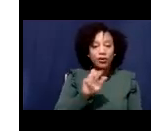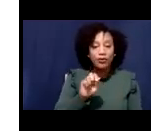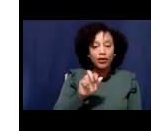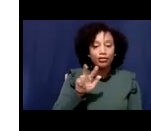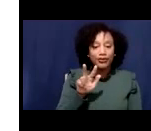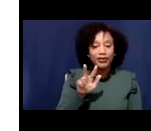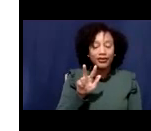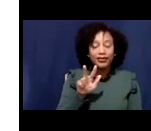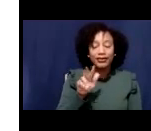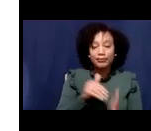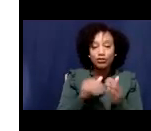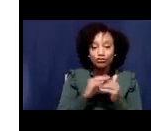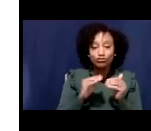from these funding sources.